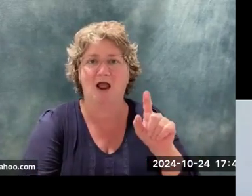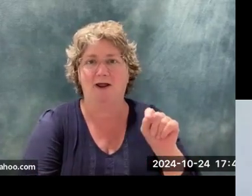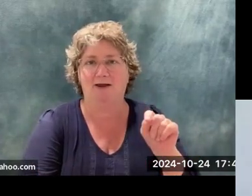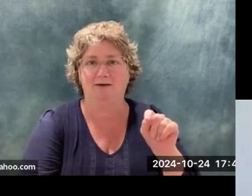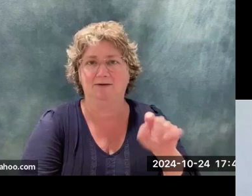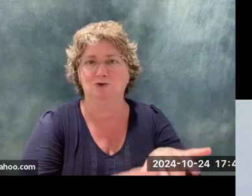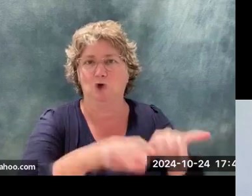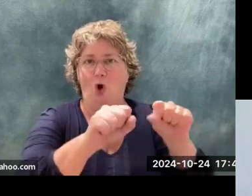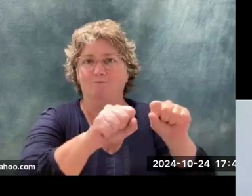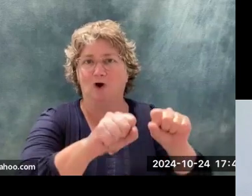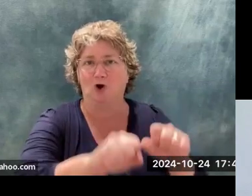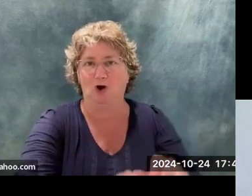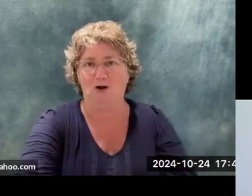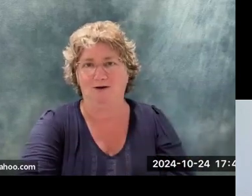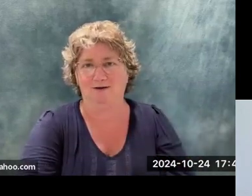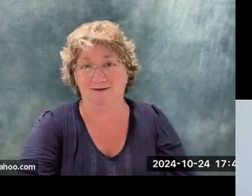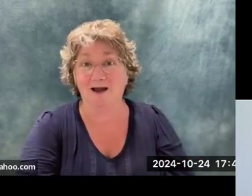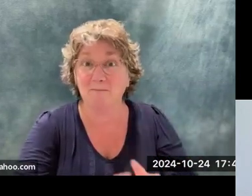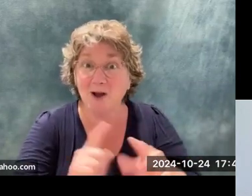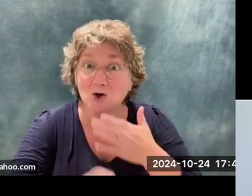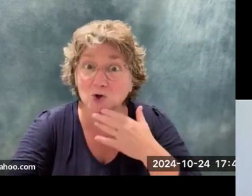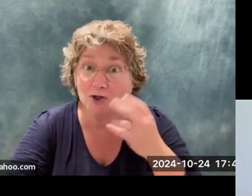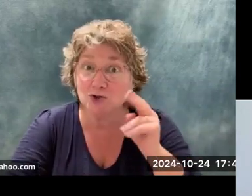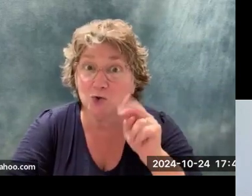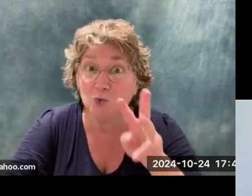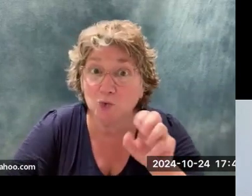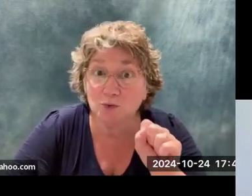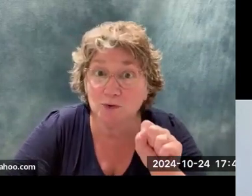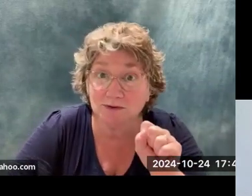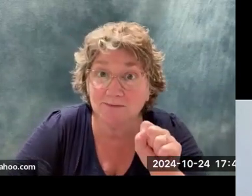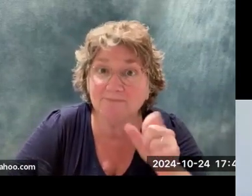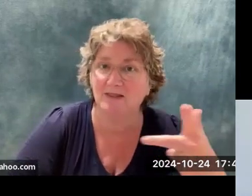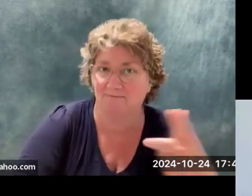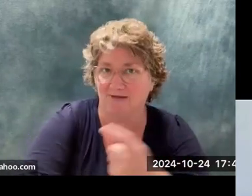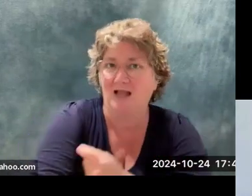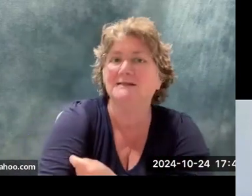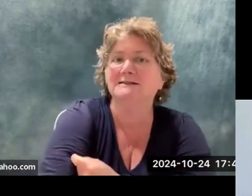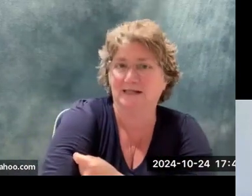that the vaccine generates an immune response that